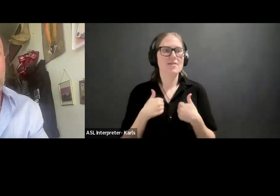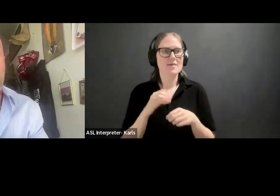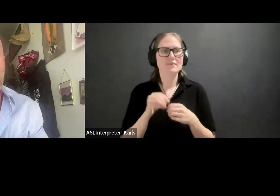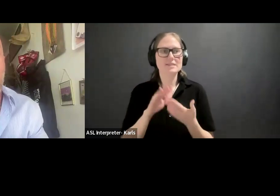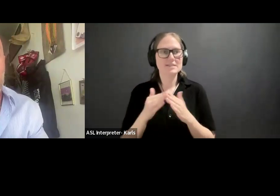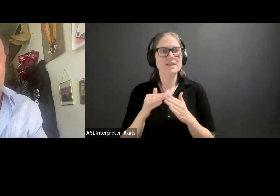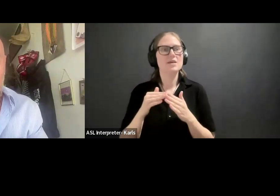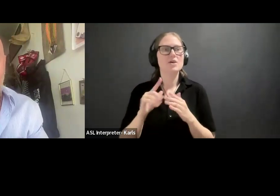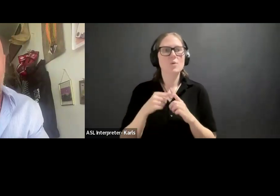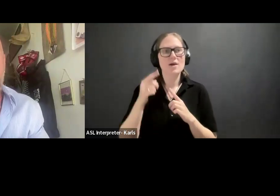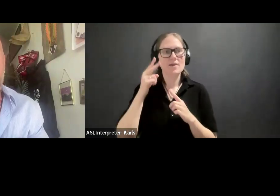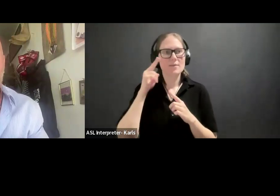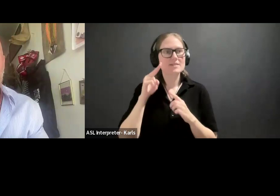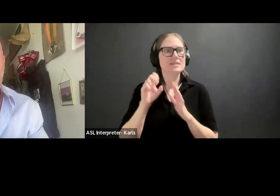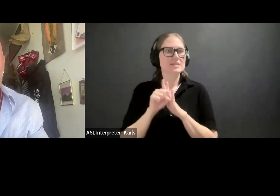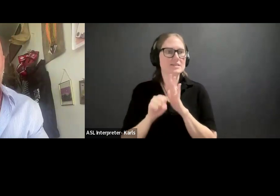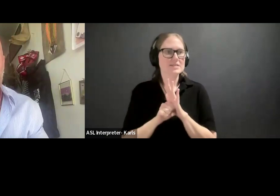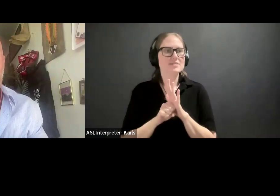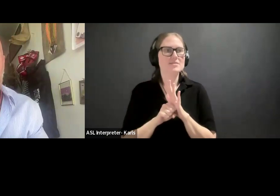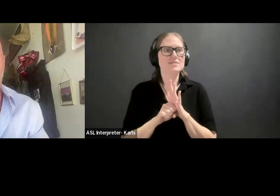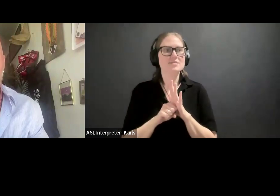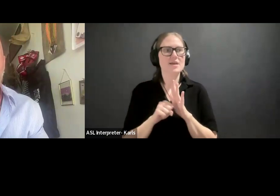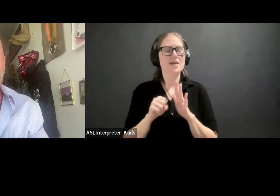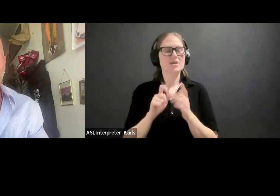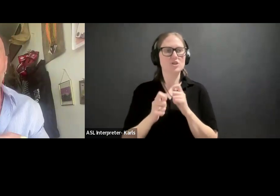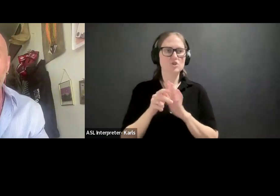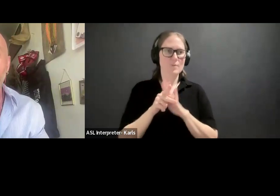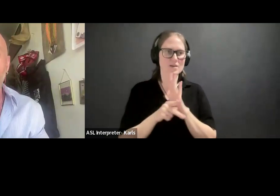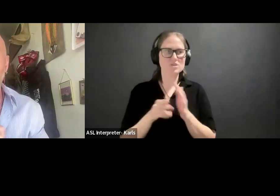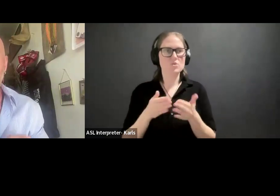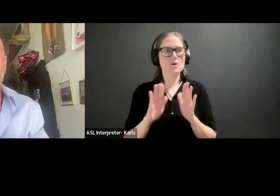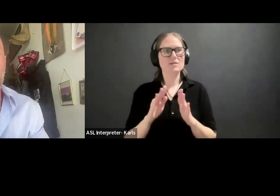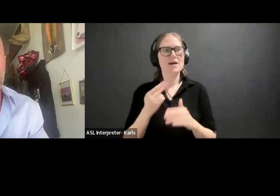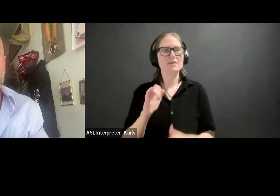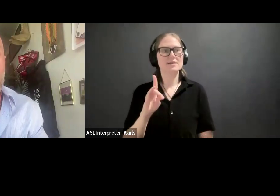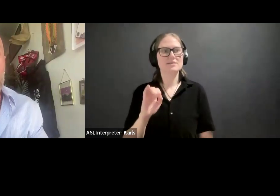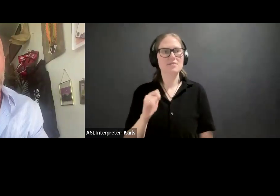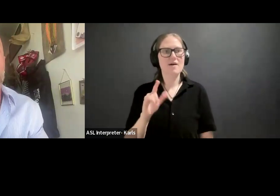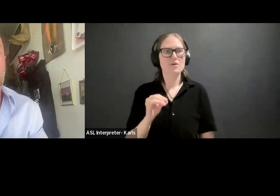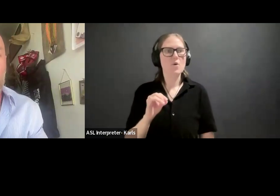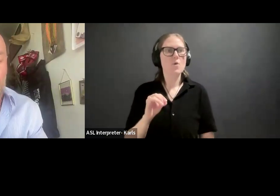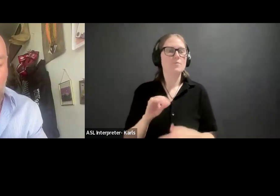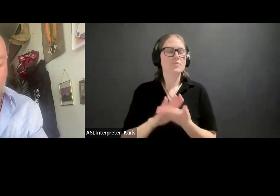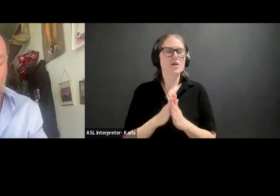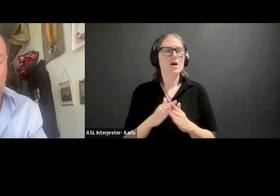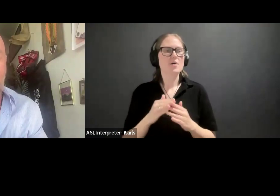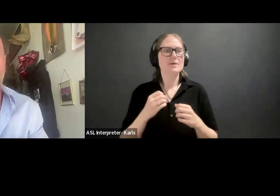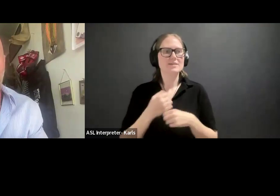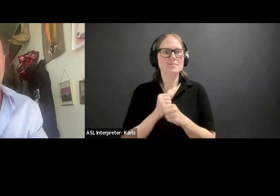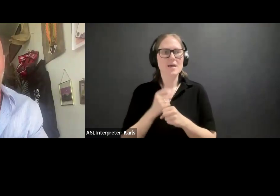policies allowed Hidalgo to become a base for lumpin' street kids called Chavos, who